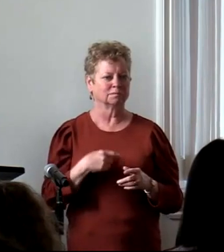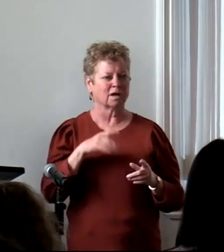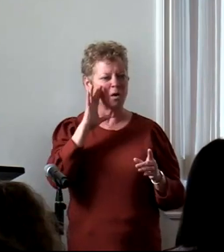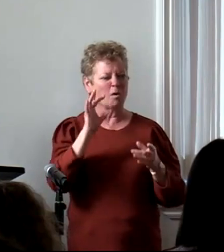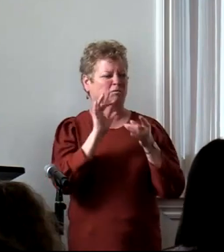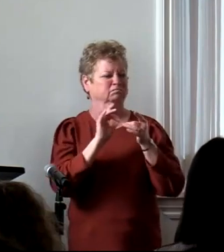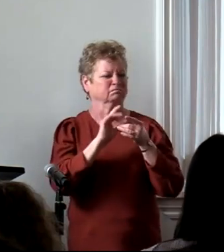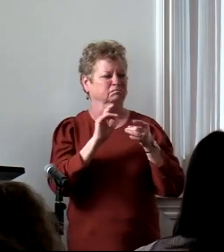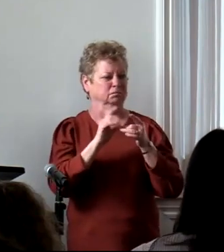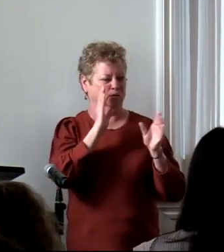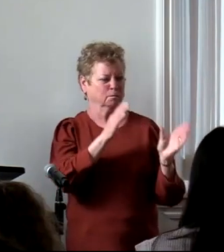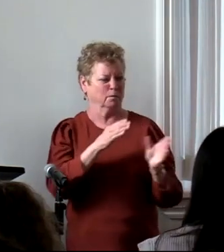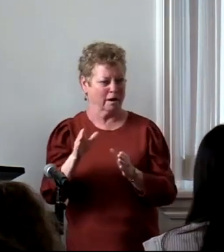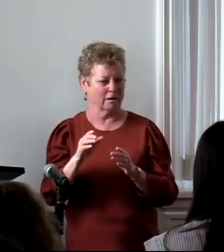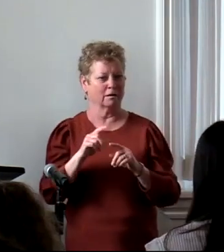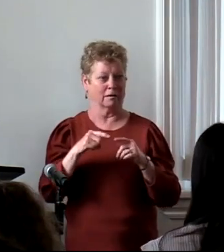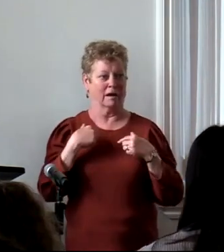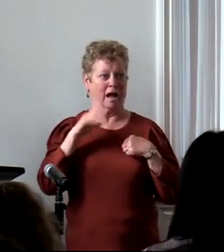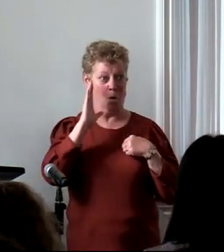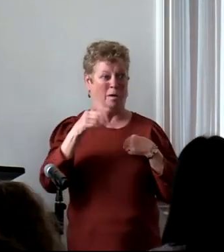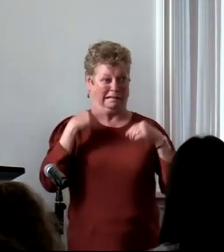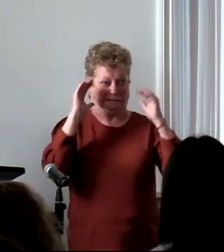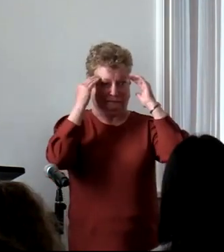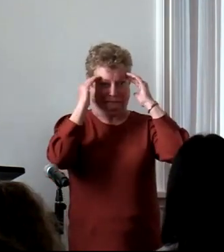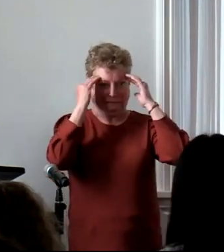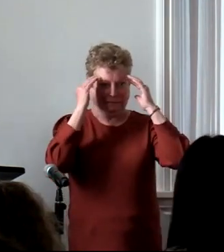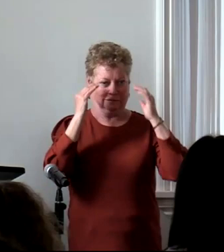then I am going to have high anxiety as I try to link into a tool